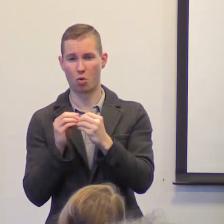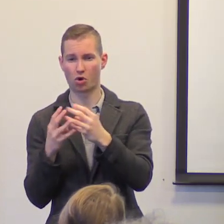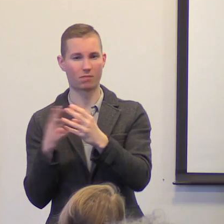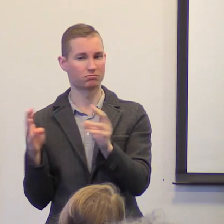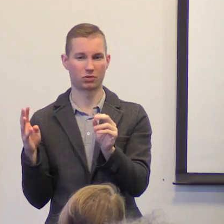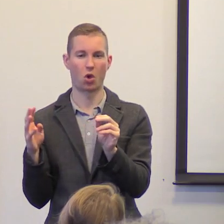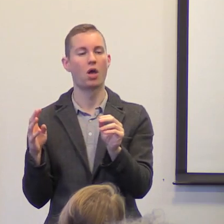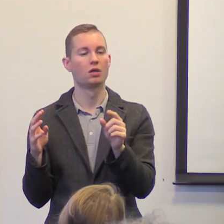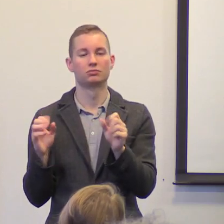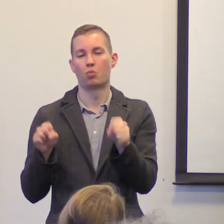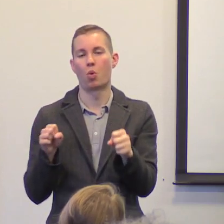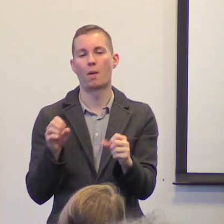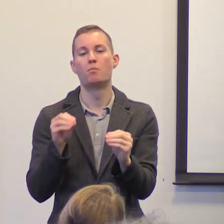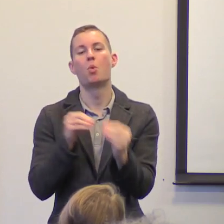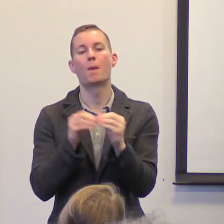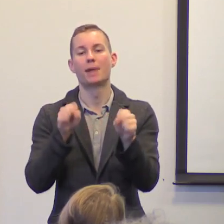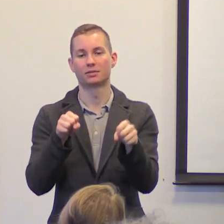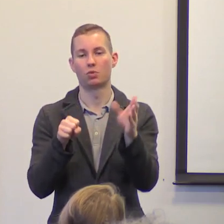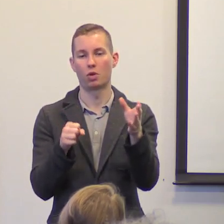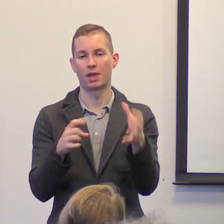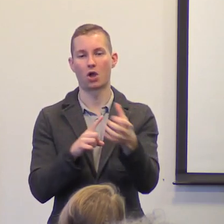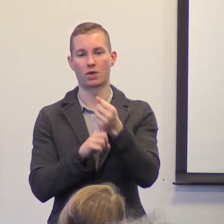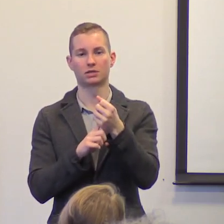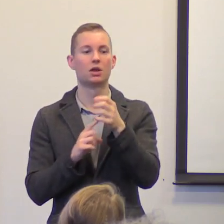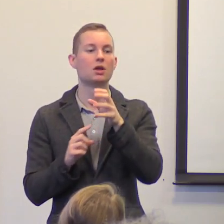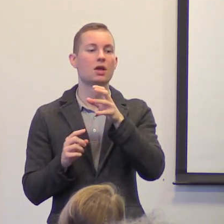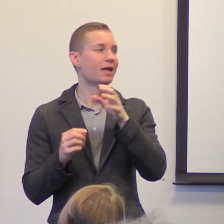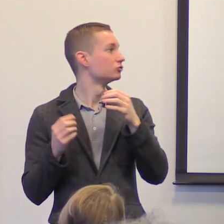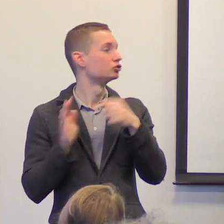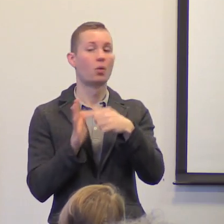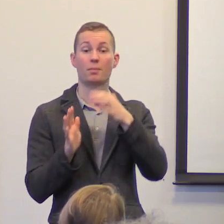We had one report on marijuana arrests showing that if a black man and a white man commit